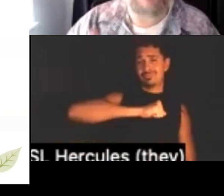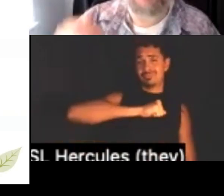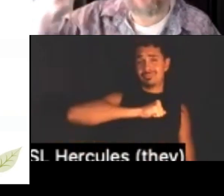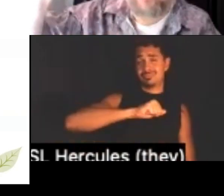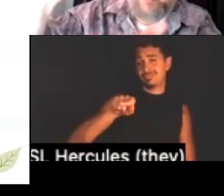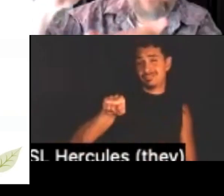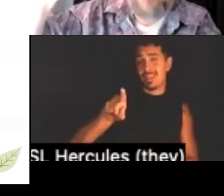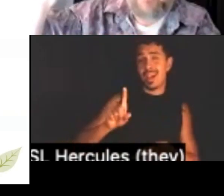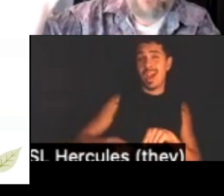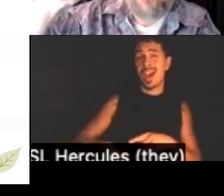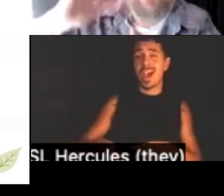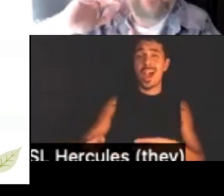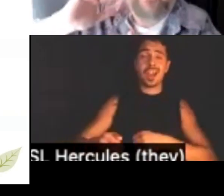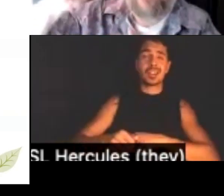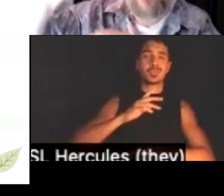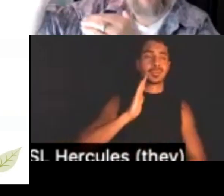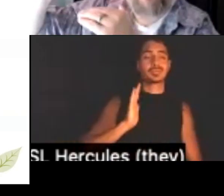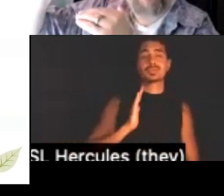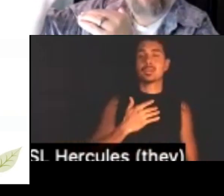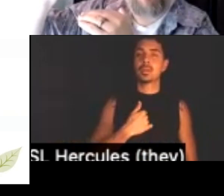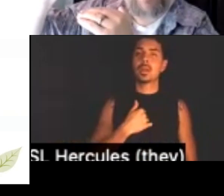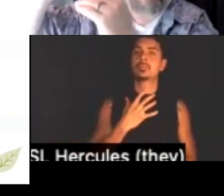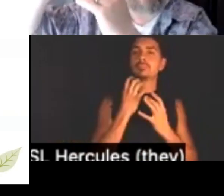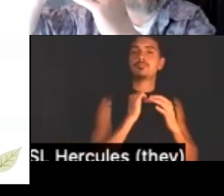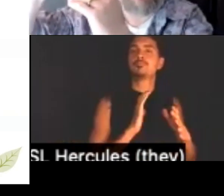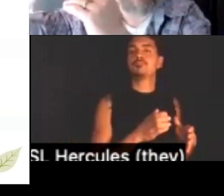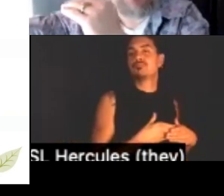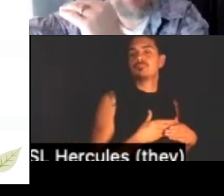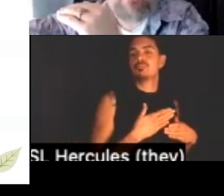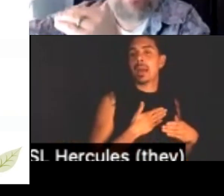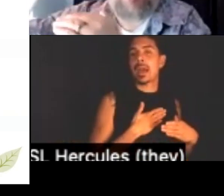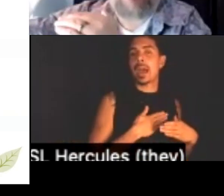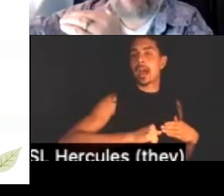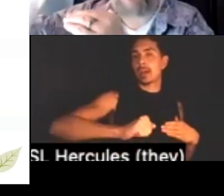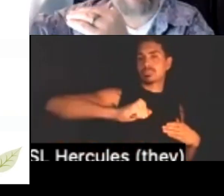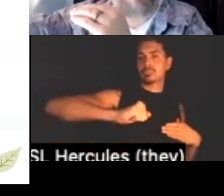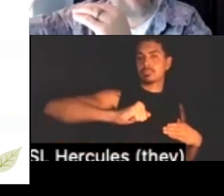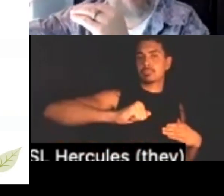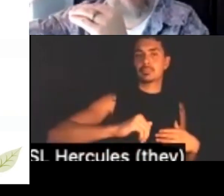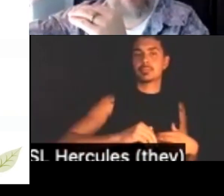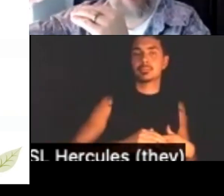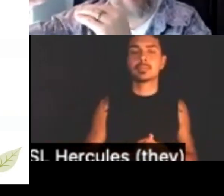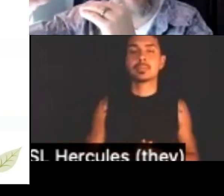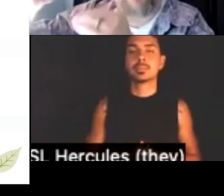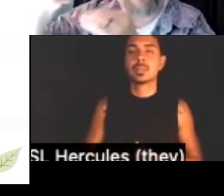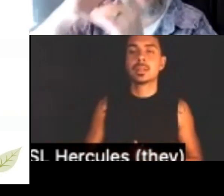And so a lot of times in our culture, we kind of have... Therapists are in kinda a higher level of authority